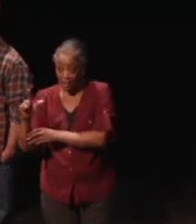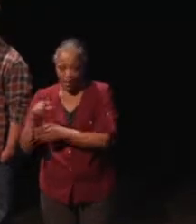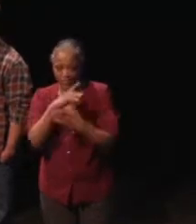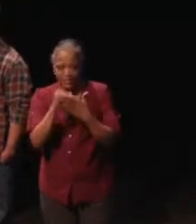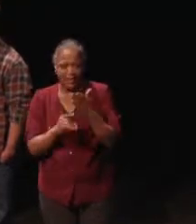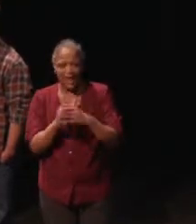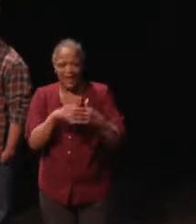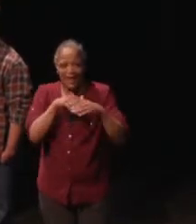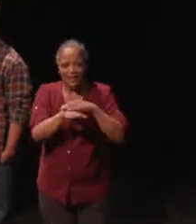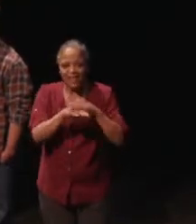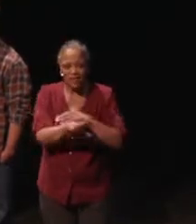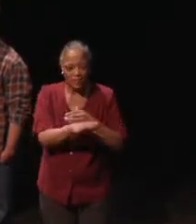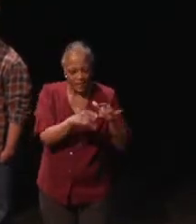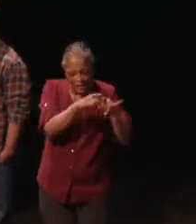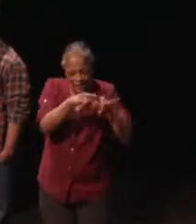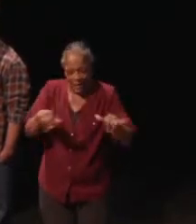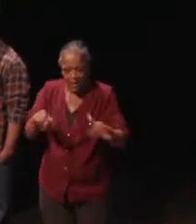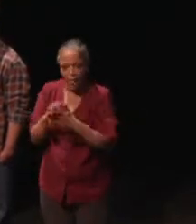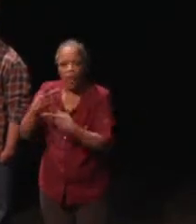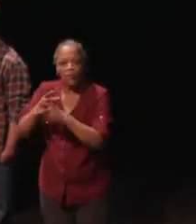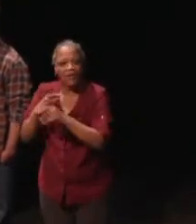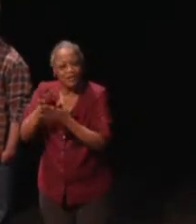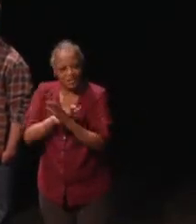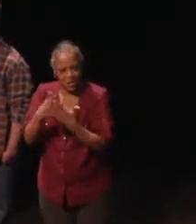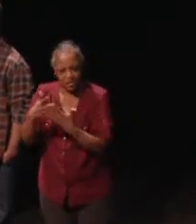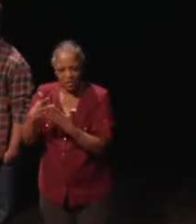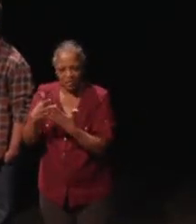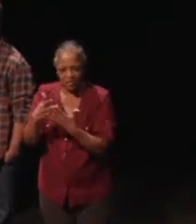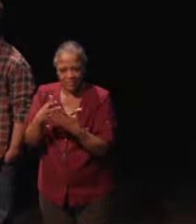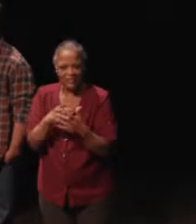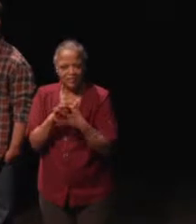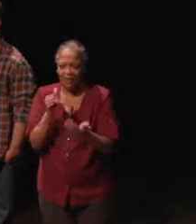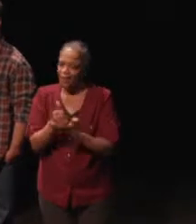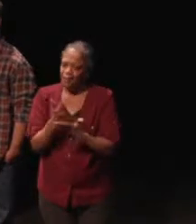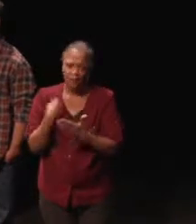features in lockstep with our production schedule, which helped us tremendously.